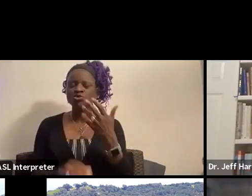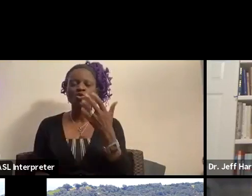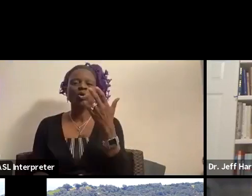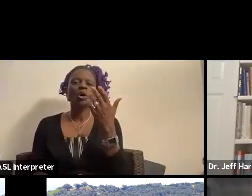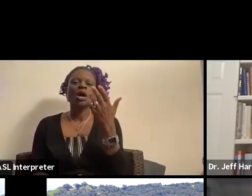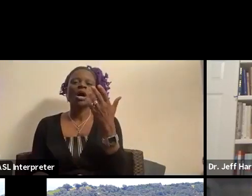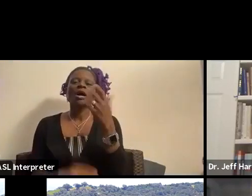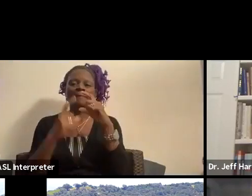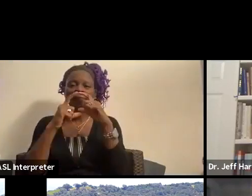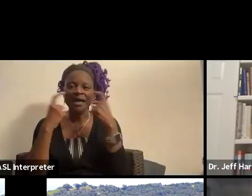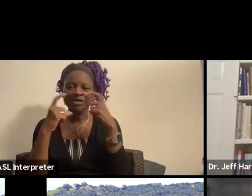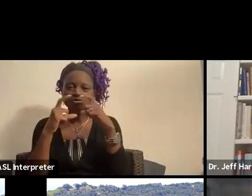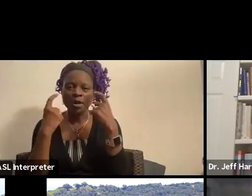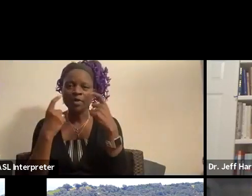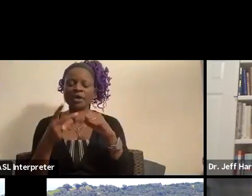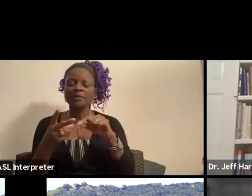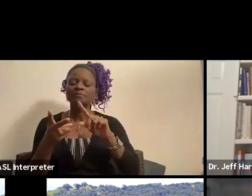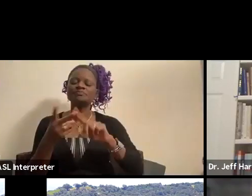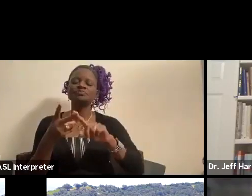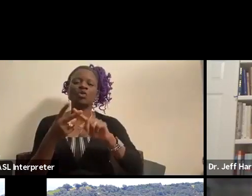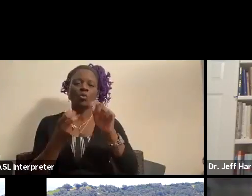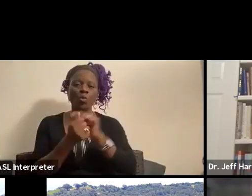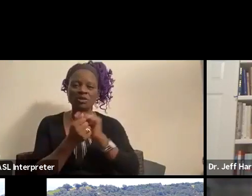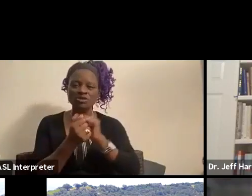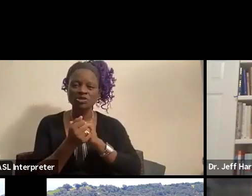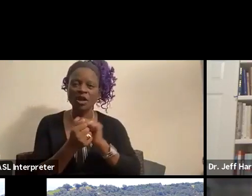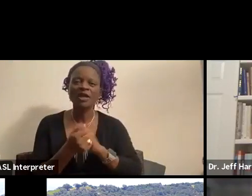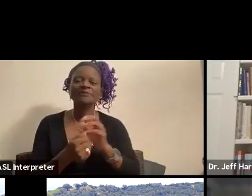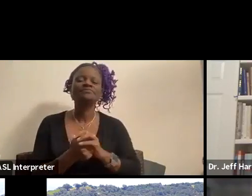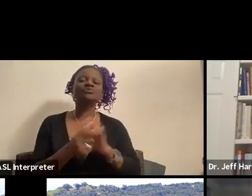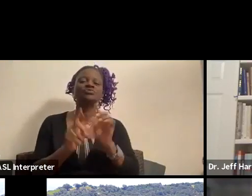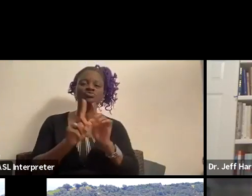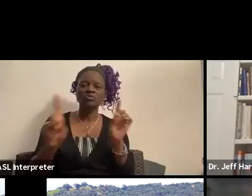And with this vaccine, even though it's extremely effective,